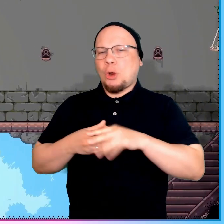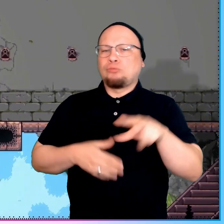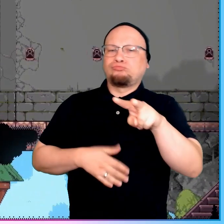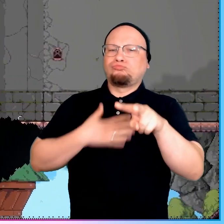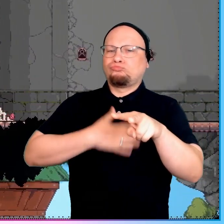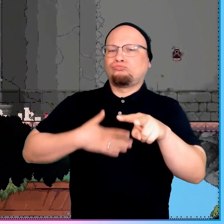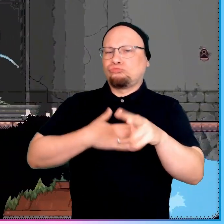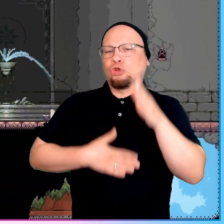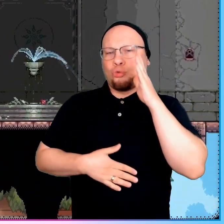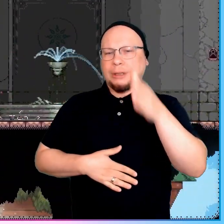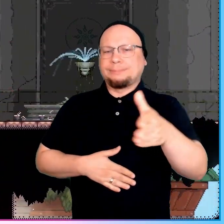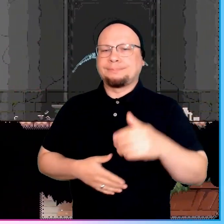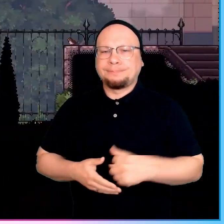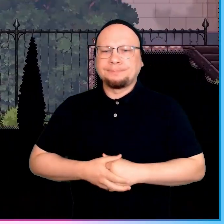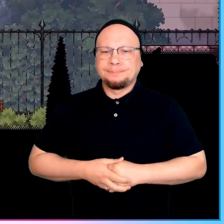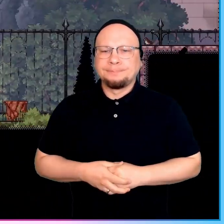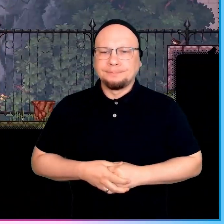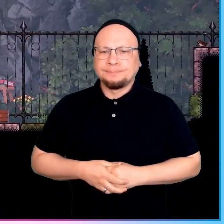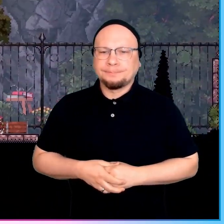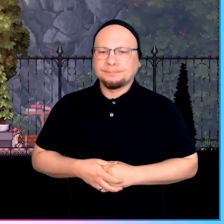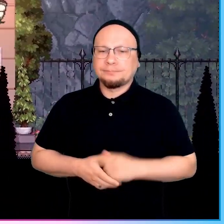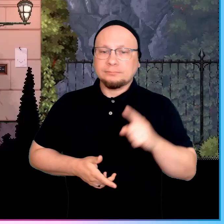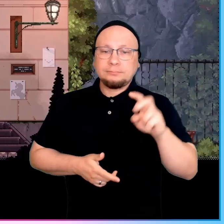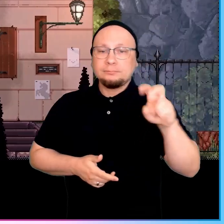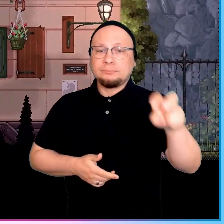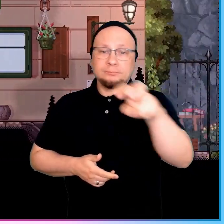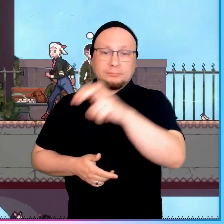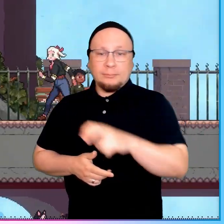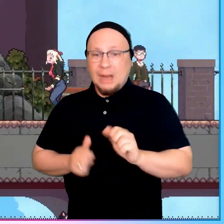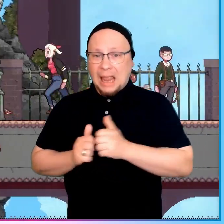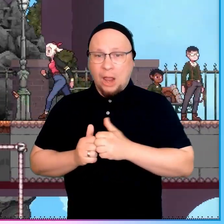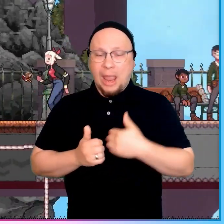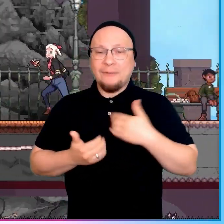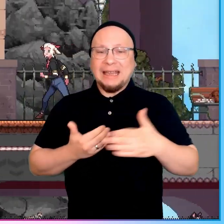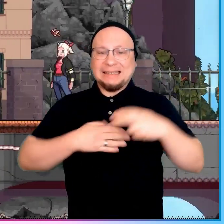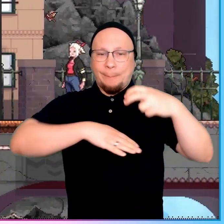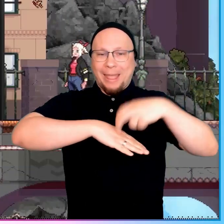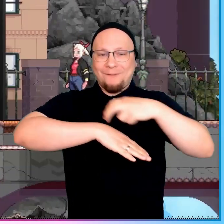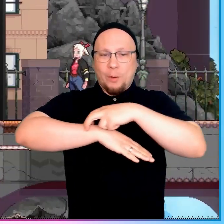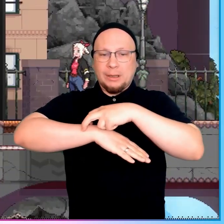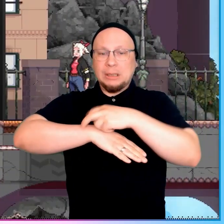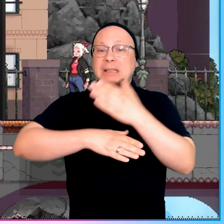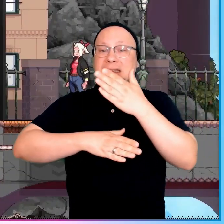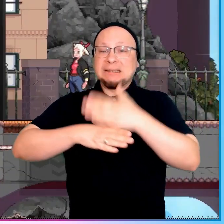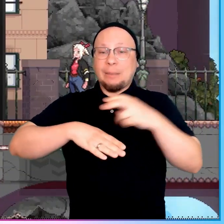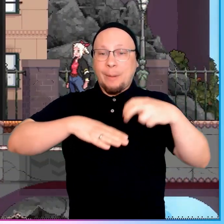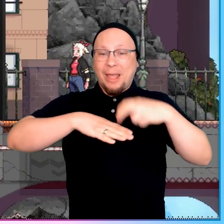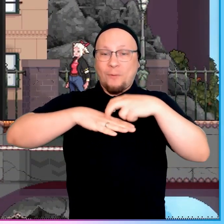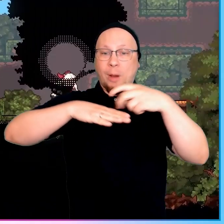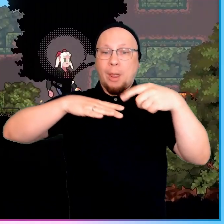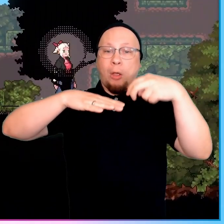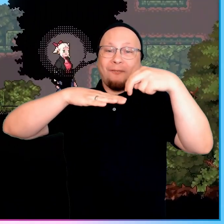To help Flora traverse the city, there is an easy platforming option that disables disappearing platforms that would otherwise require precise